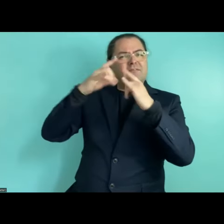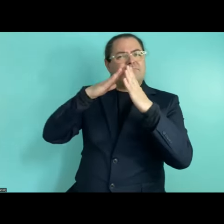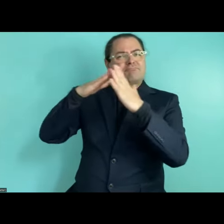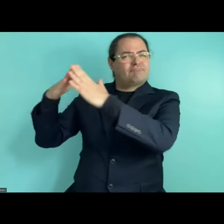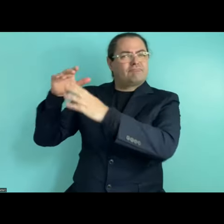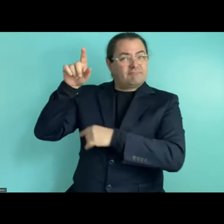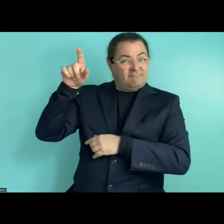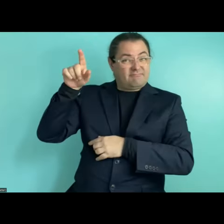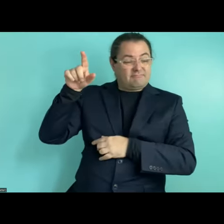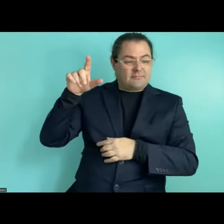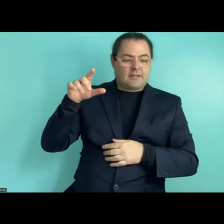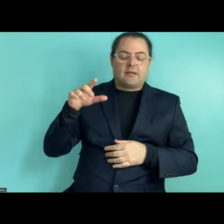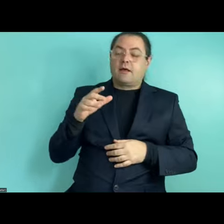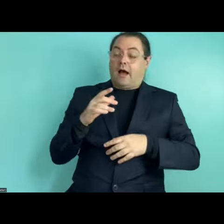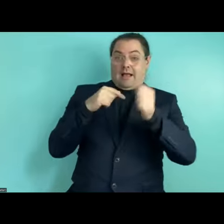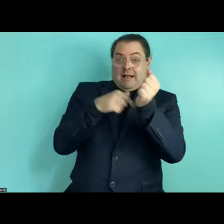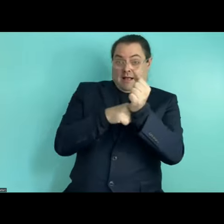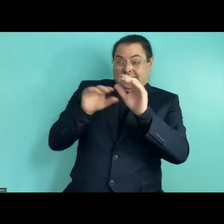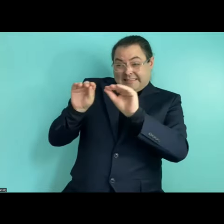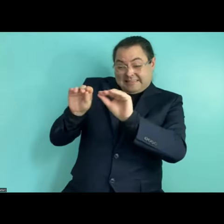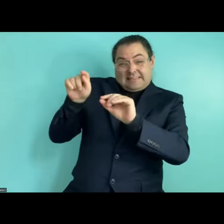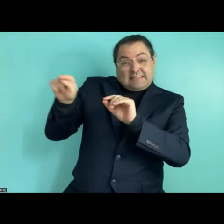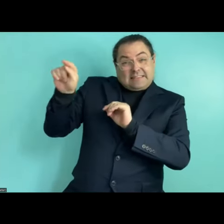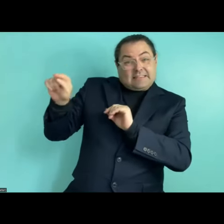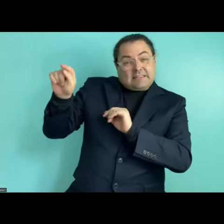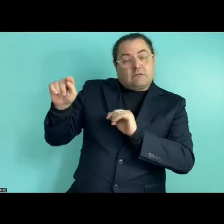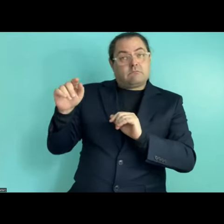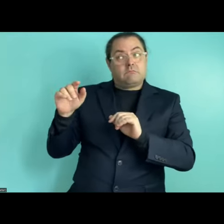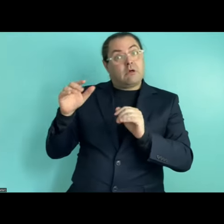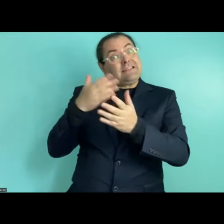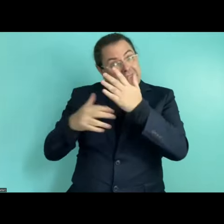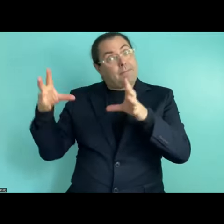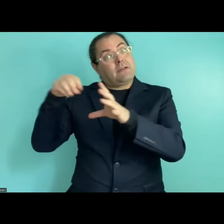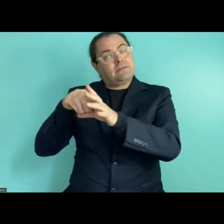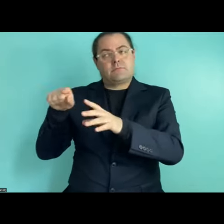offering training that includes person disability and getting jobs and Amazon Web.